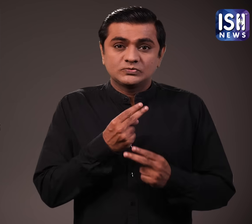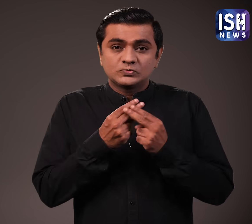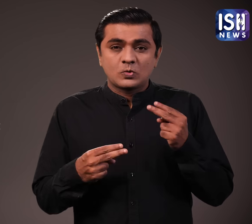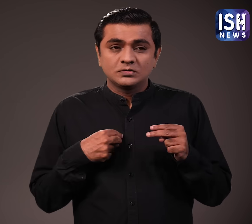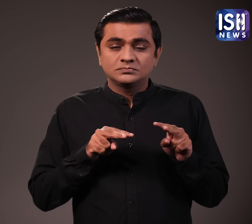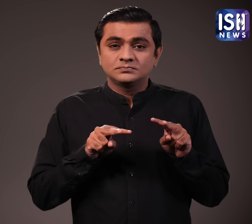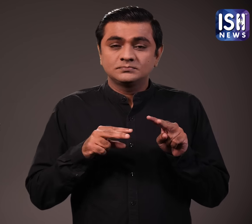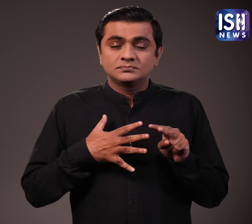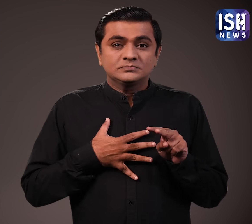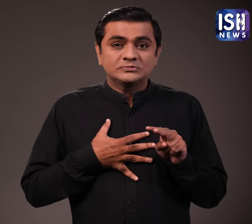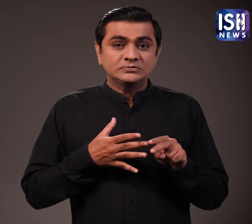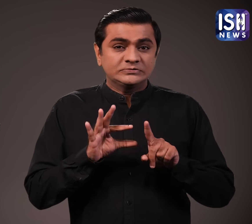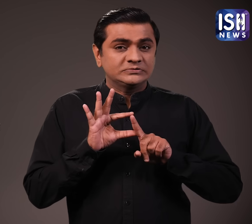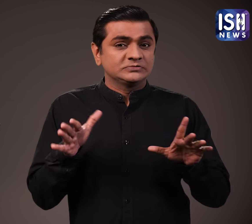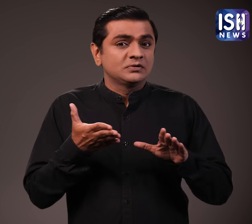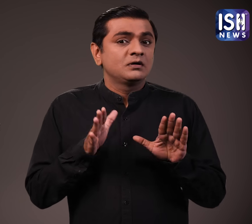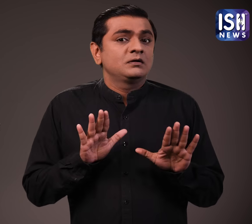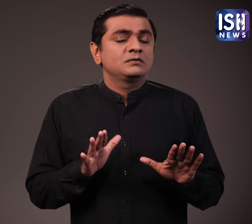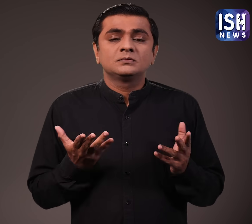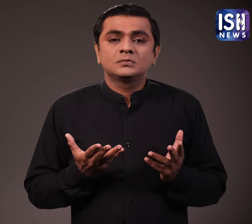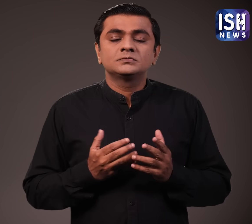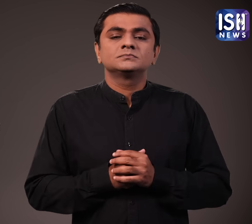This is a very terrifying story.